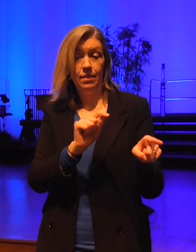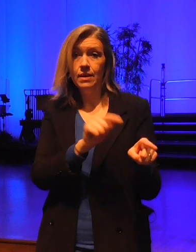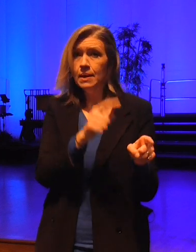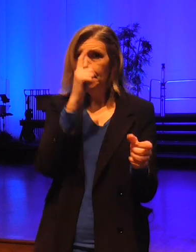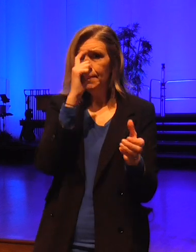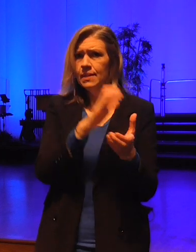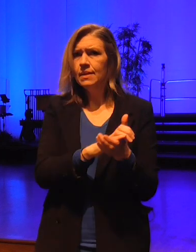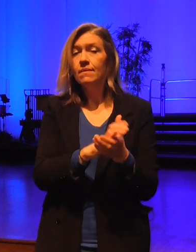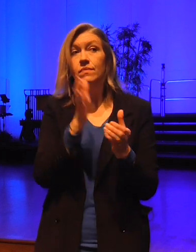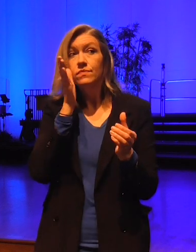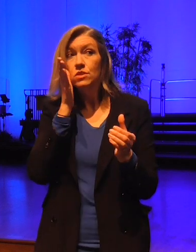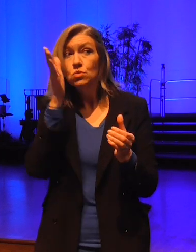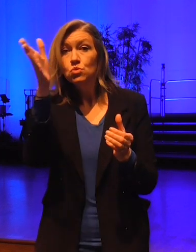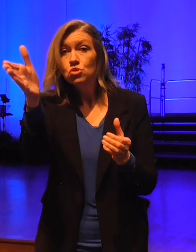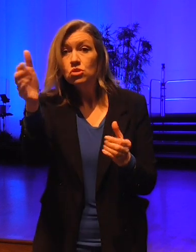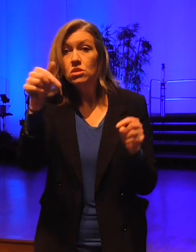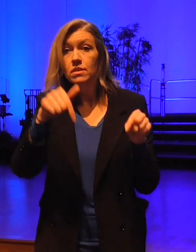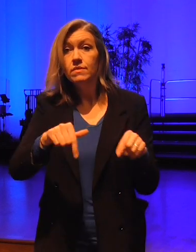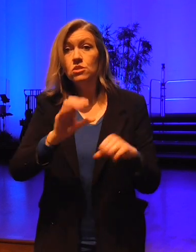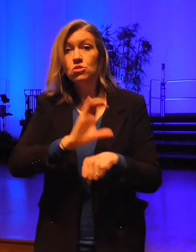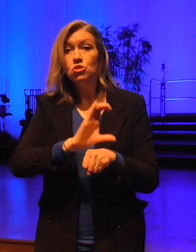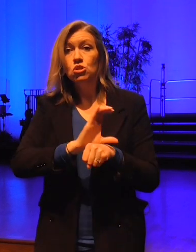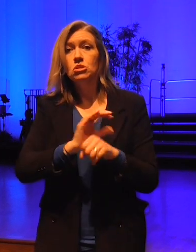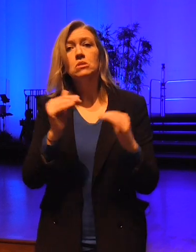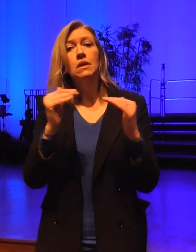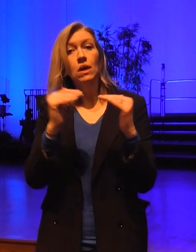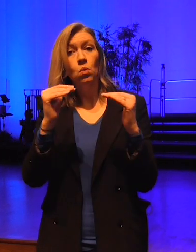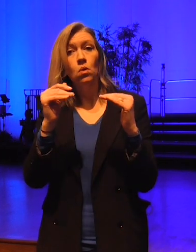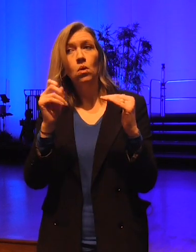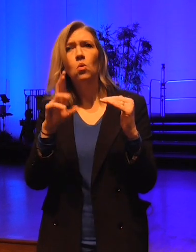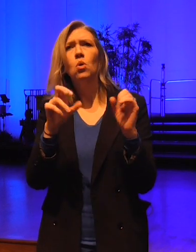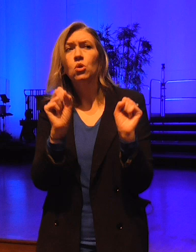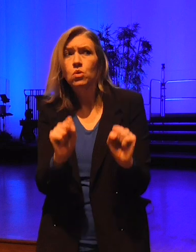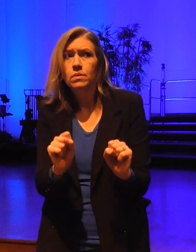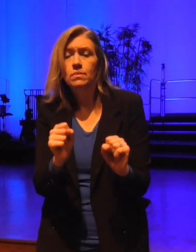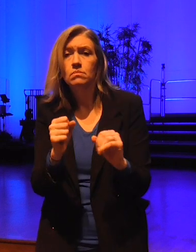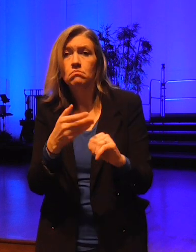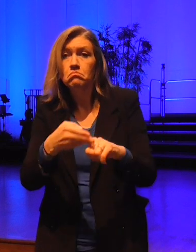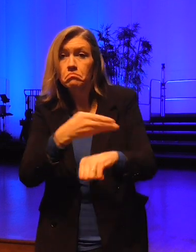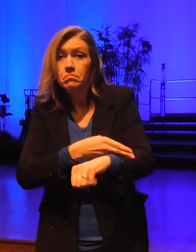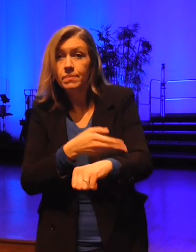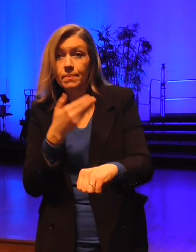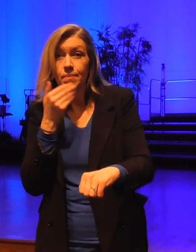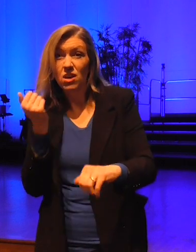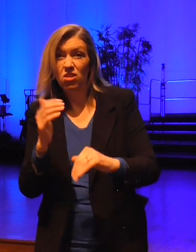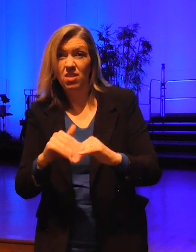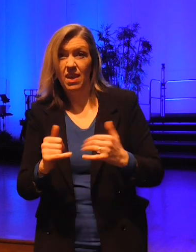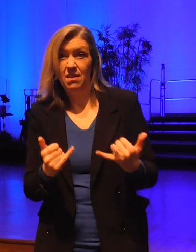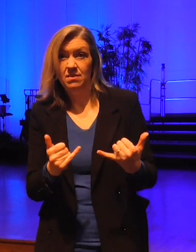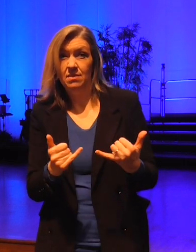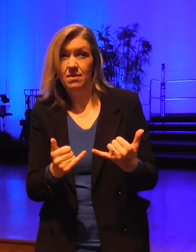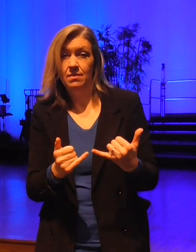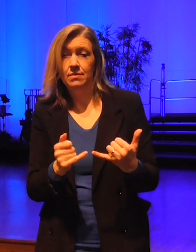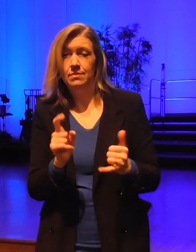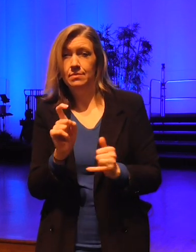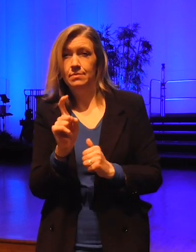church was equal to or or could be better than what was and if that wasn't the case I didn't